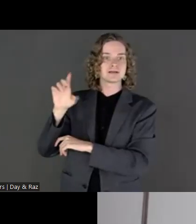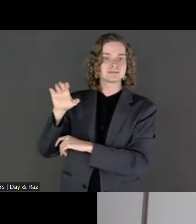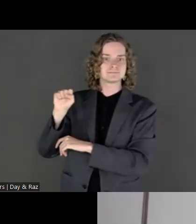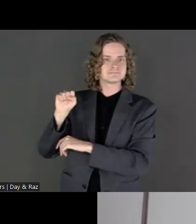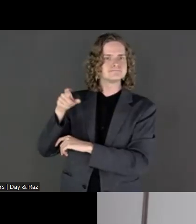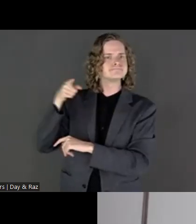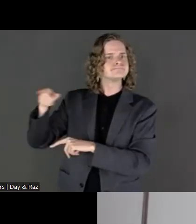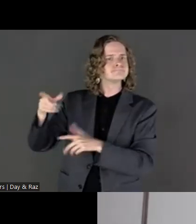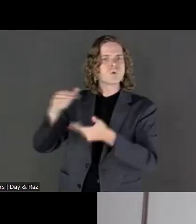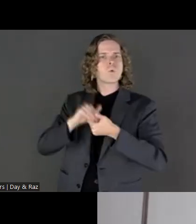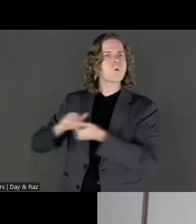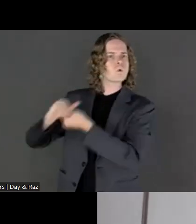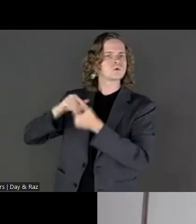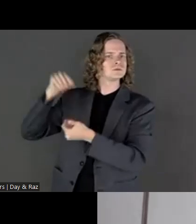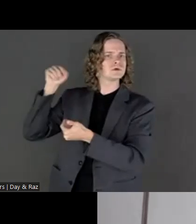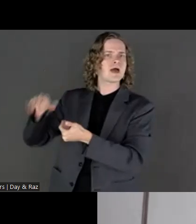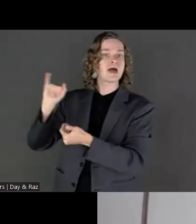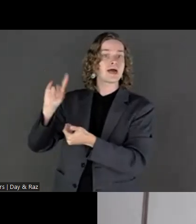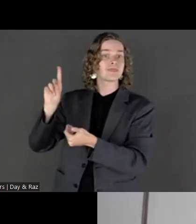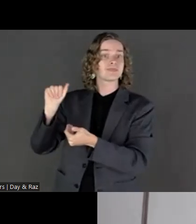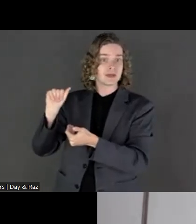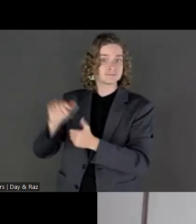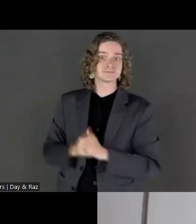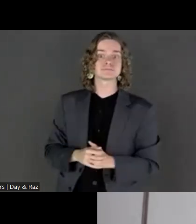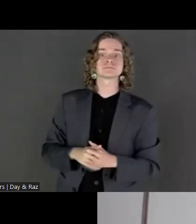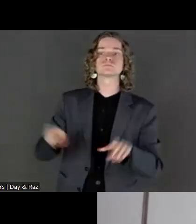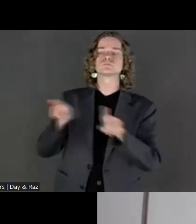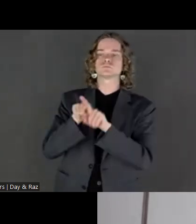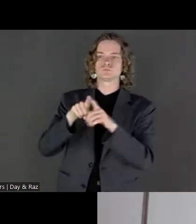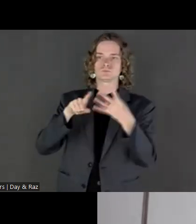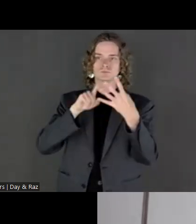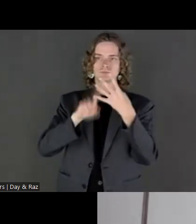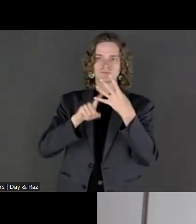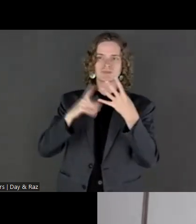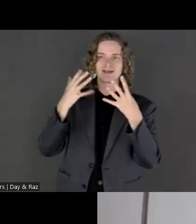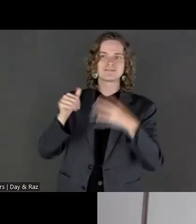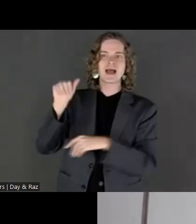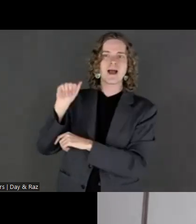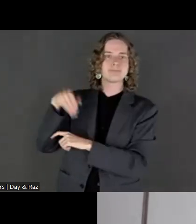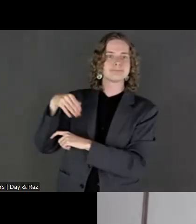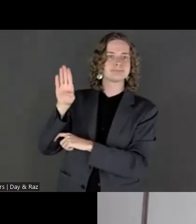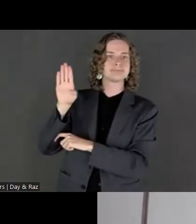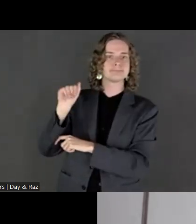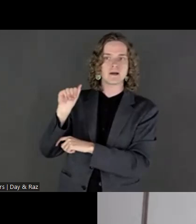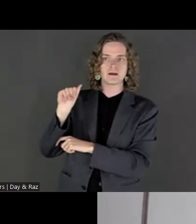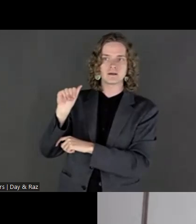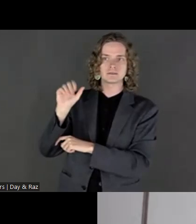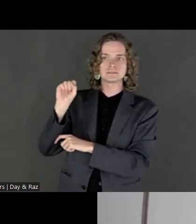op eds and we have my colleague Amber Slaker from iba we'll be speaking about experience of breach